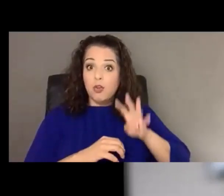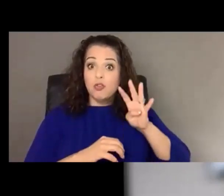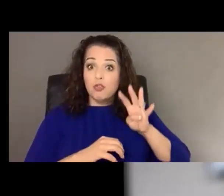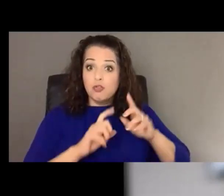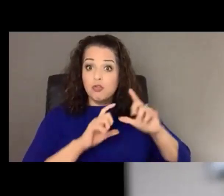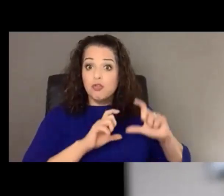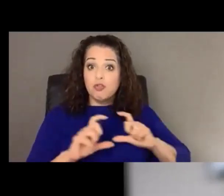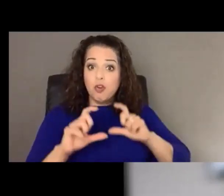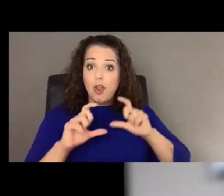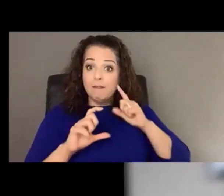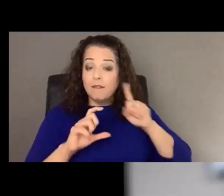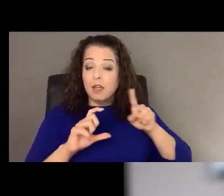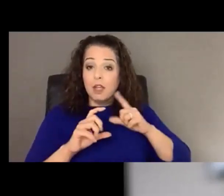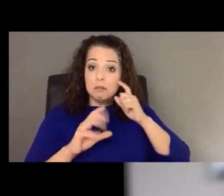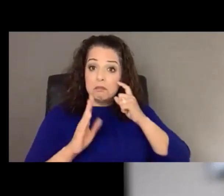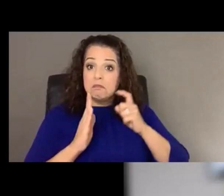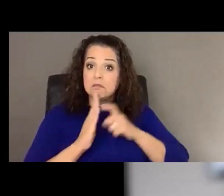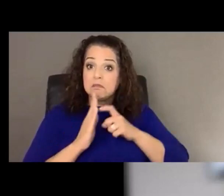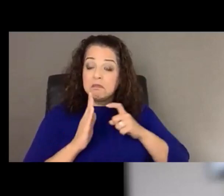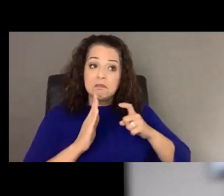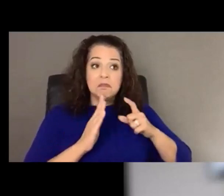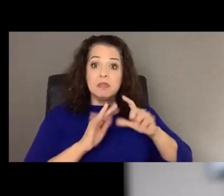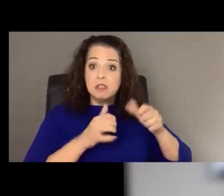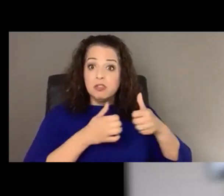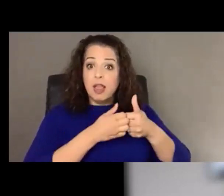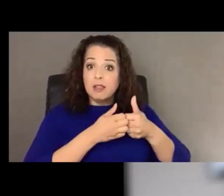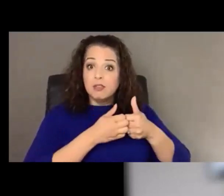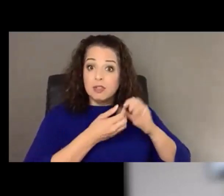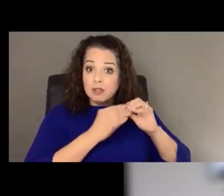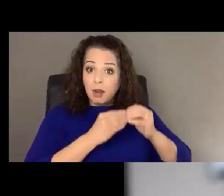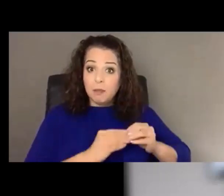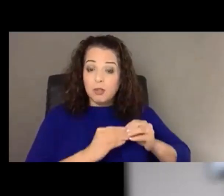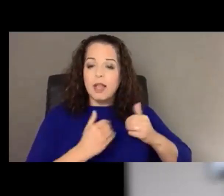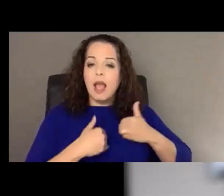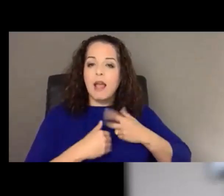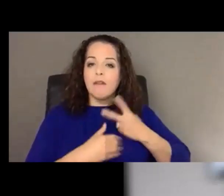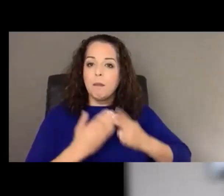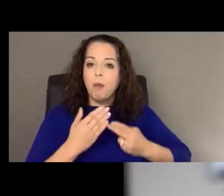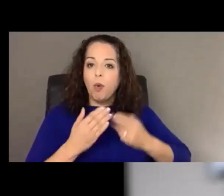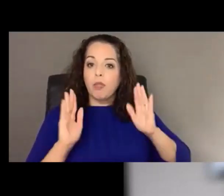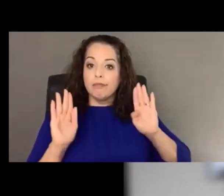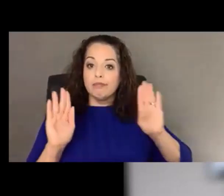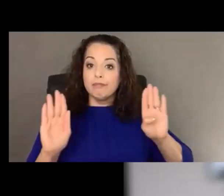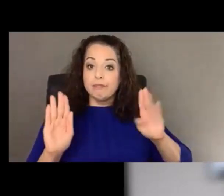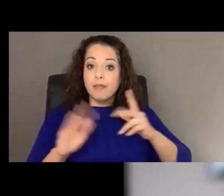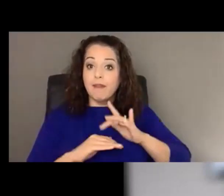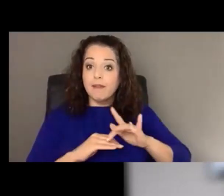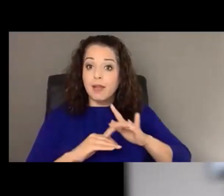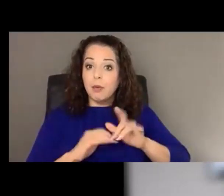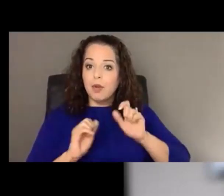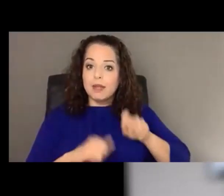then having both available can address both needs.